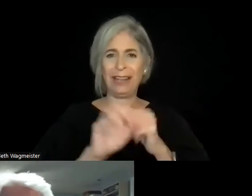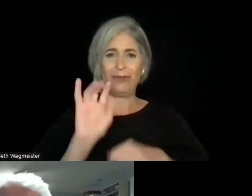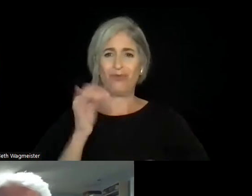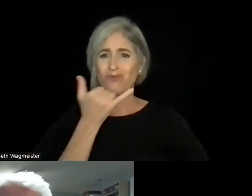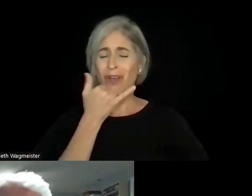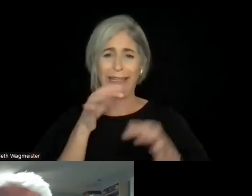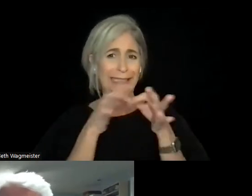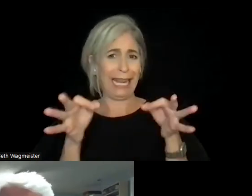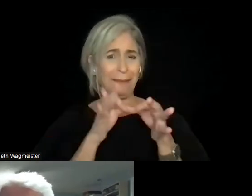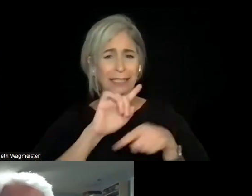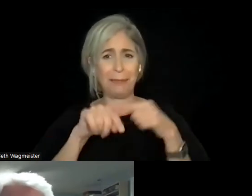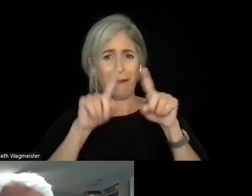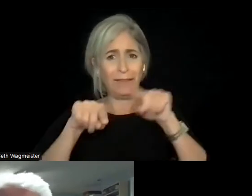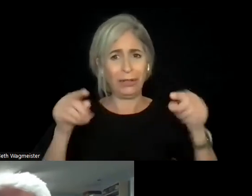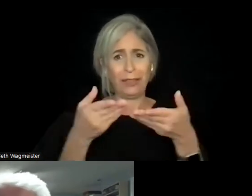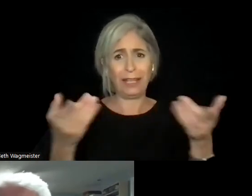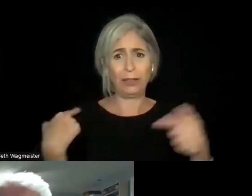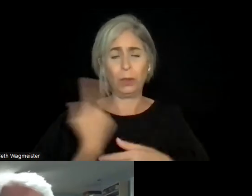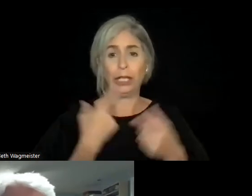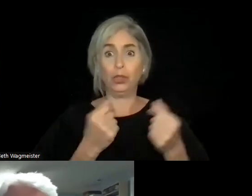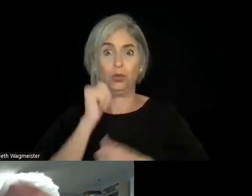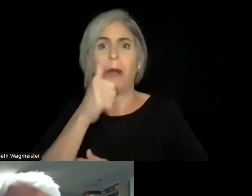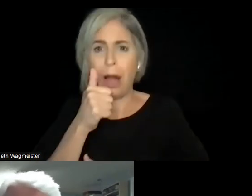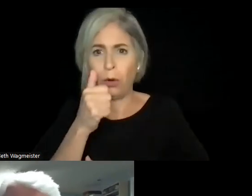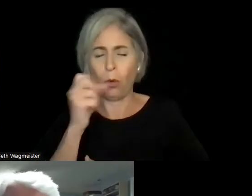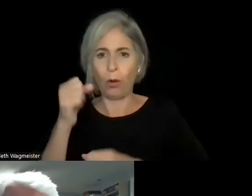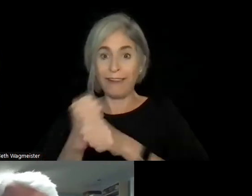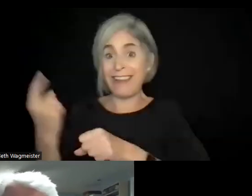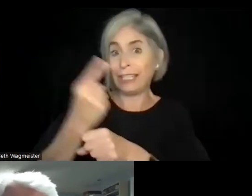about the over hyping, over blown, sometimes